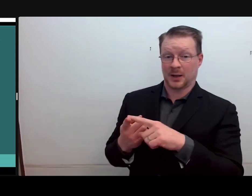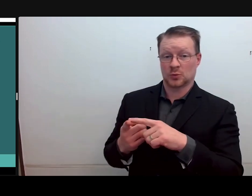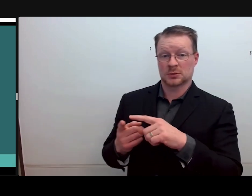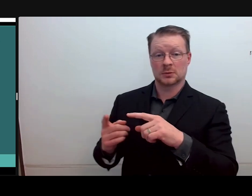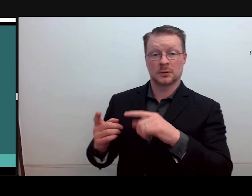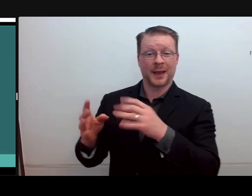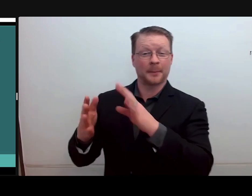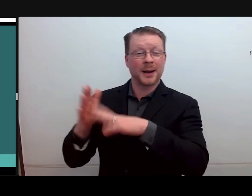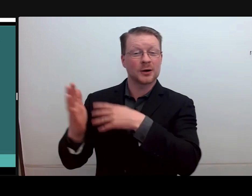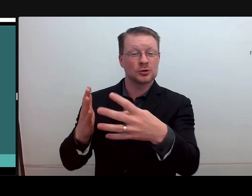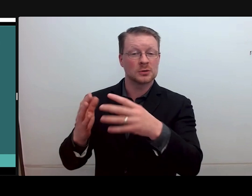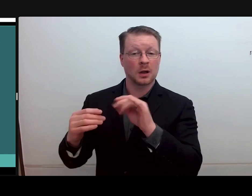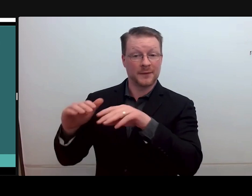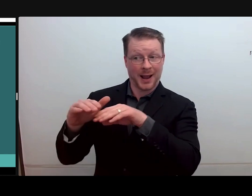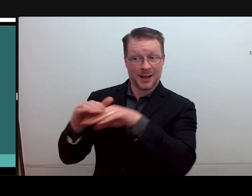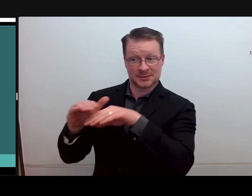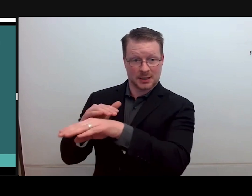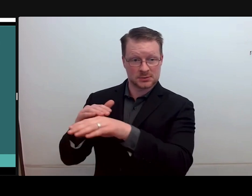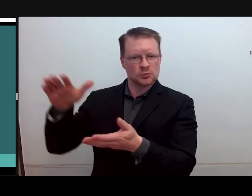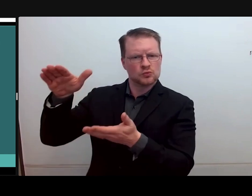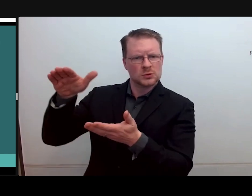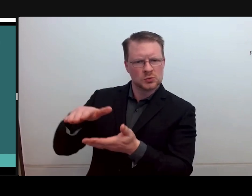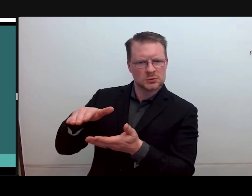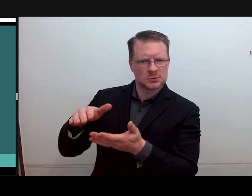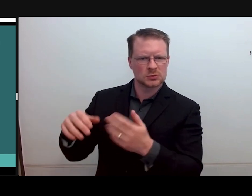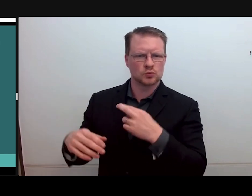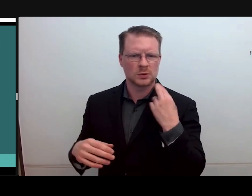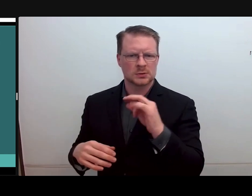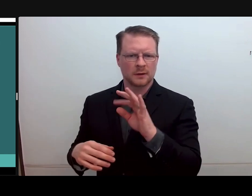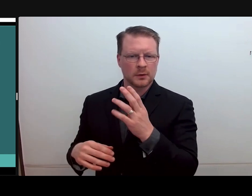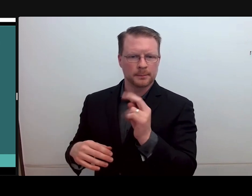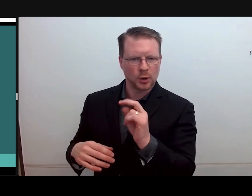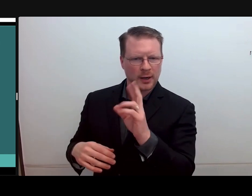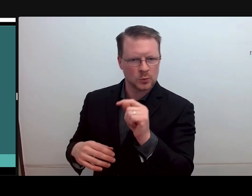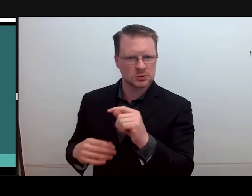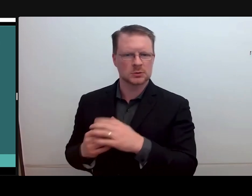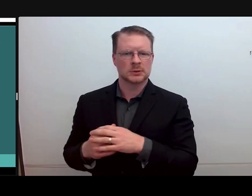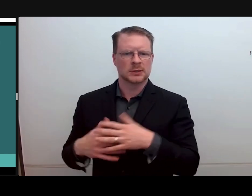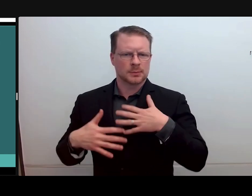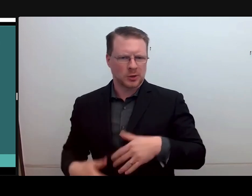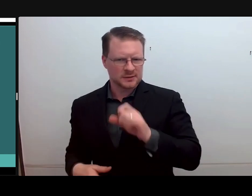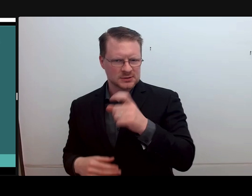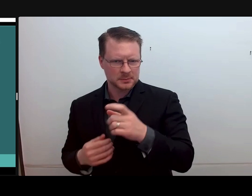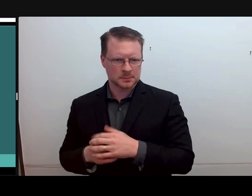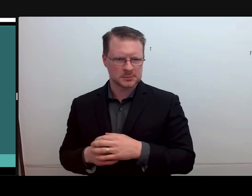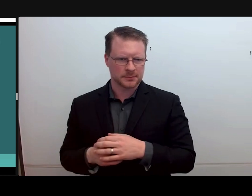So as I just indicated with the pattern of access needs and how that reduced the risk of burnout and depressive